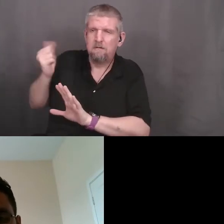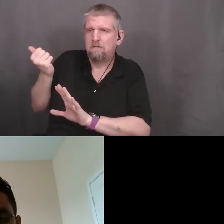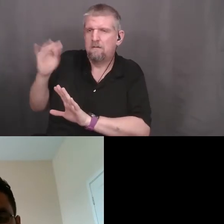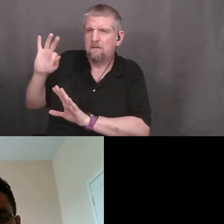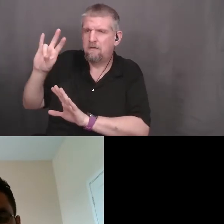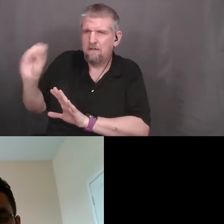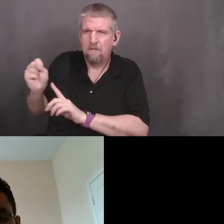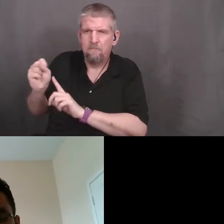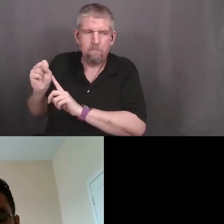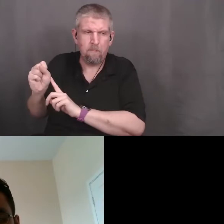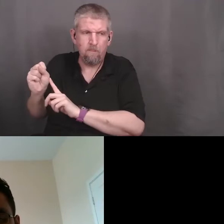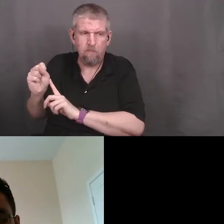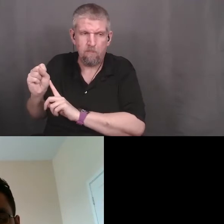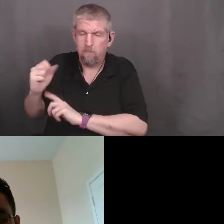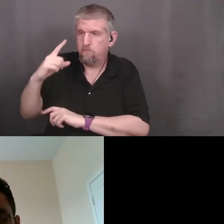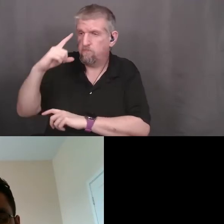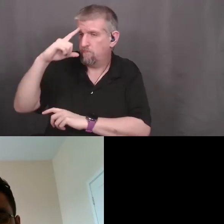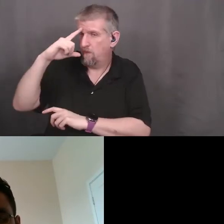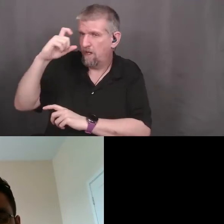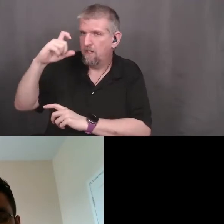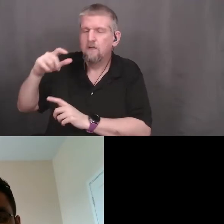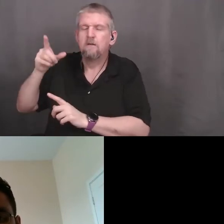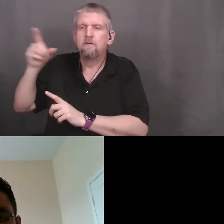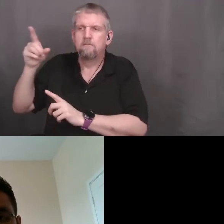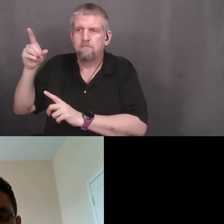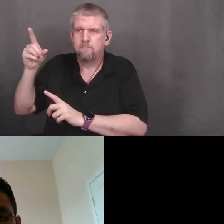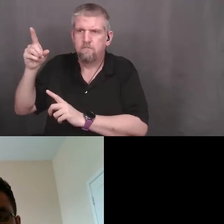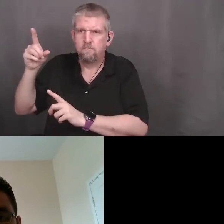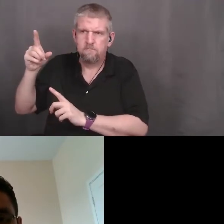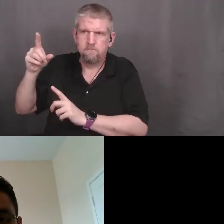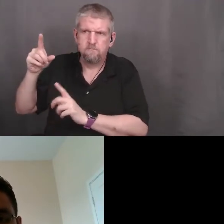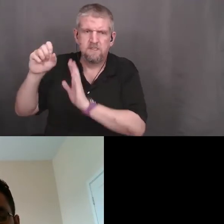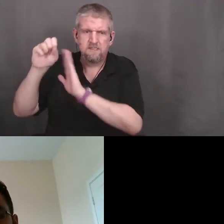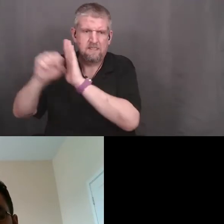and this was due to an investigation that was done in the state of New York,